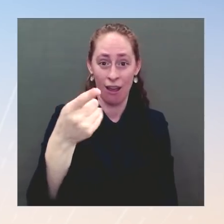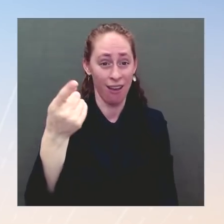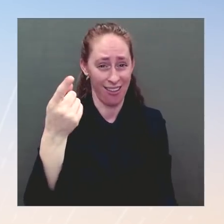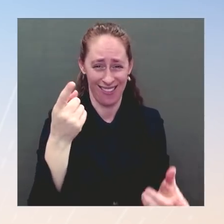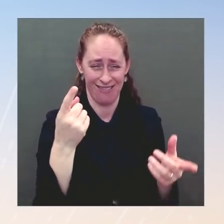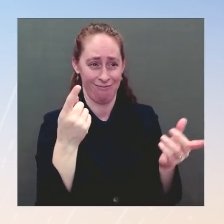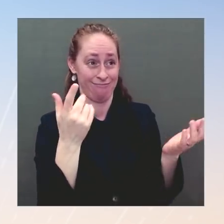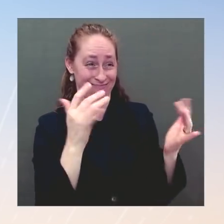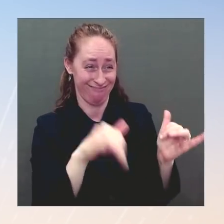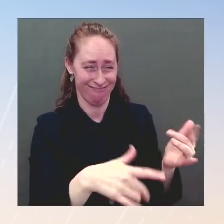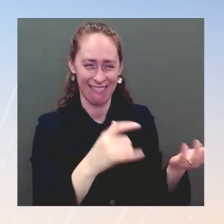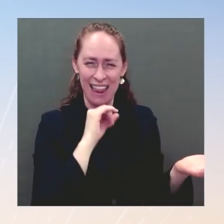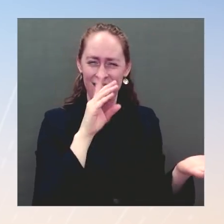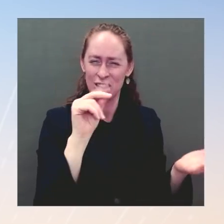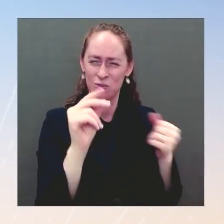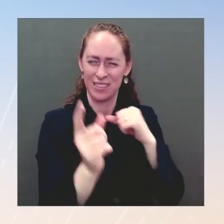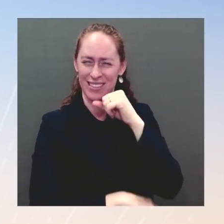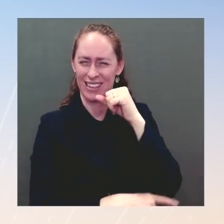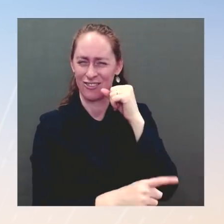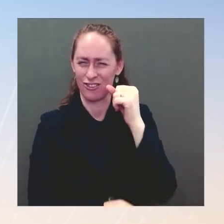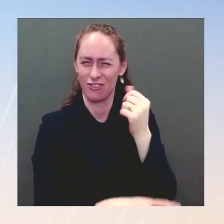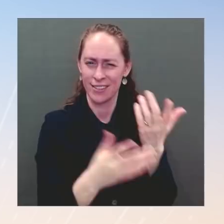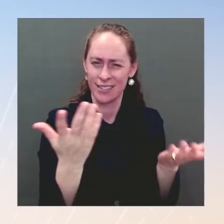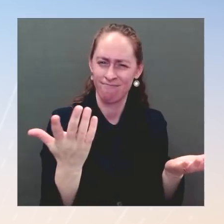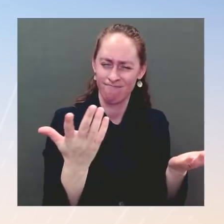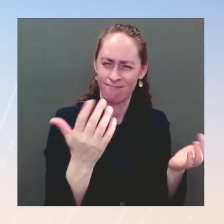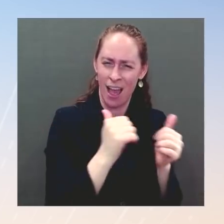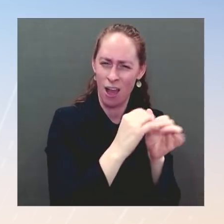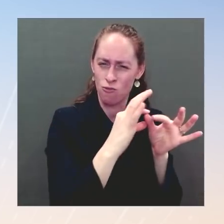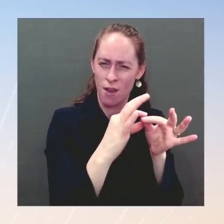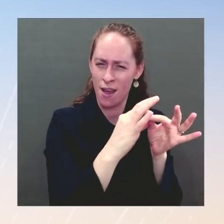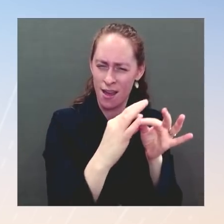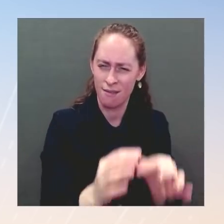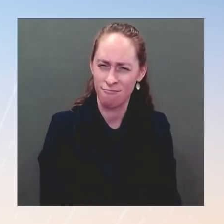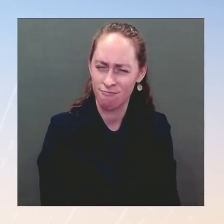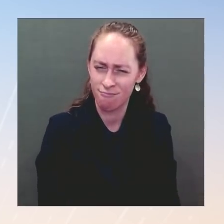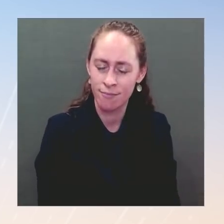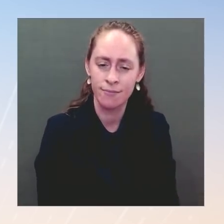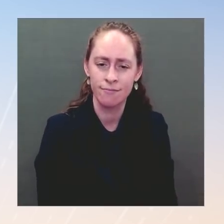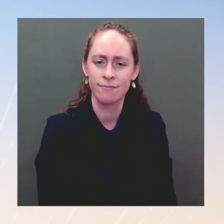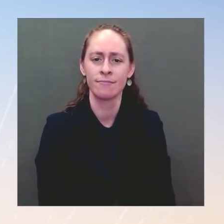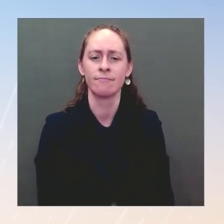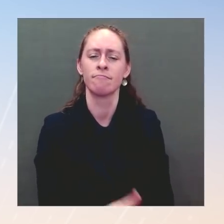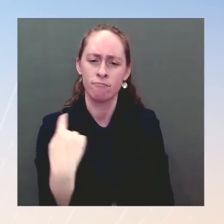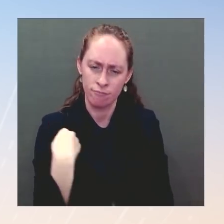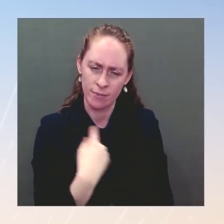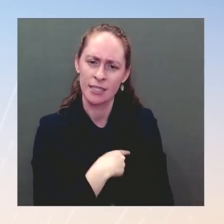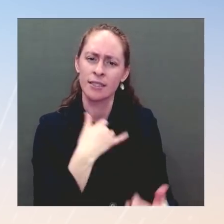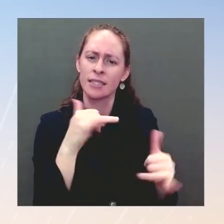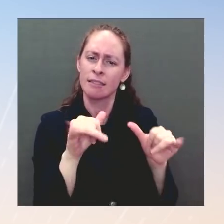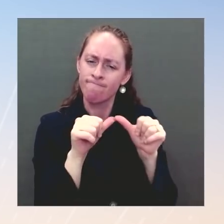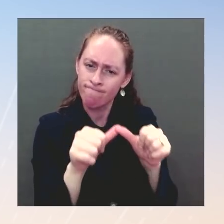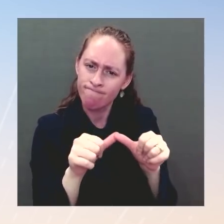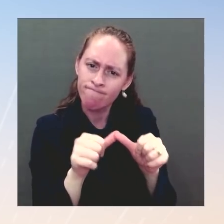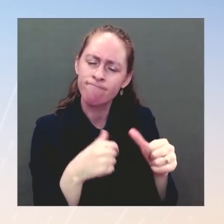We have provided a range of assistance to Ukraine -- humanitarian assistance, security assistance -- the most of any year in history.